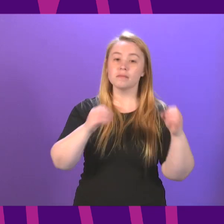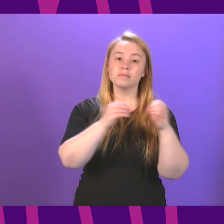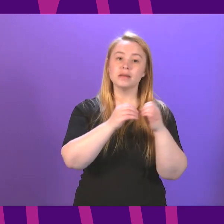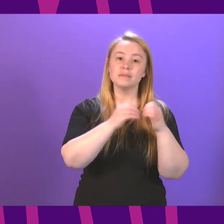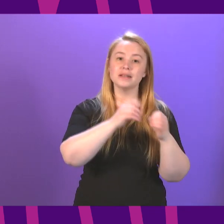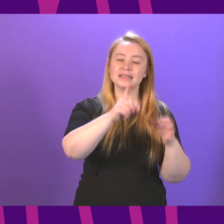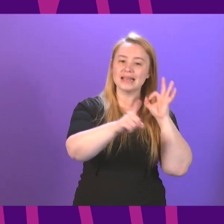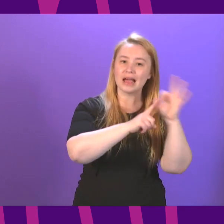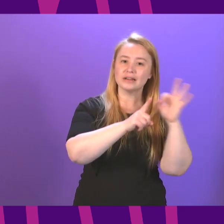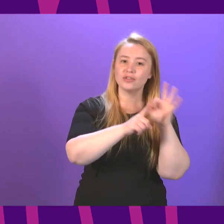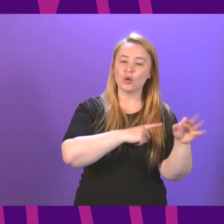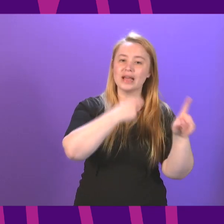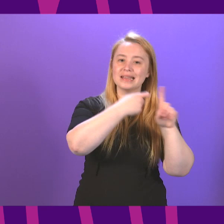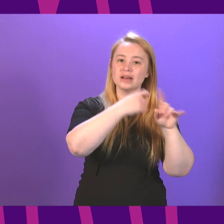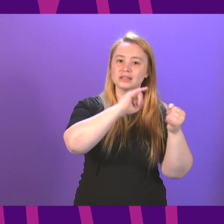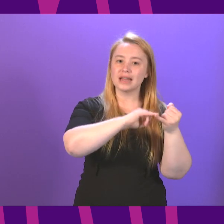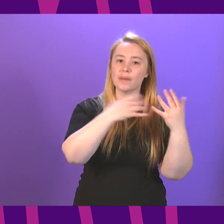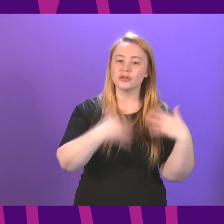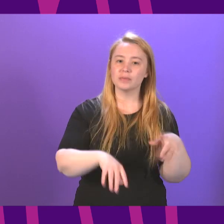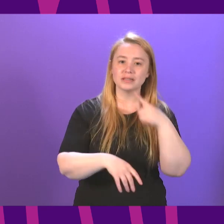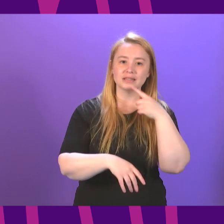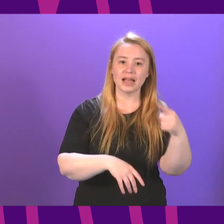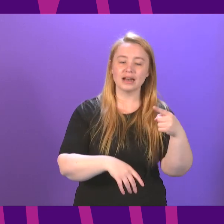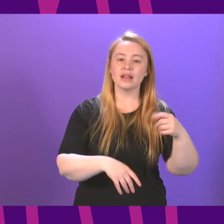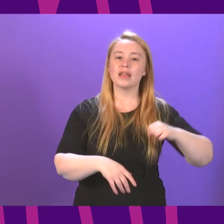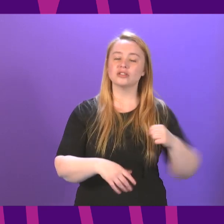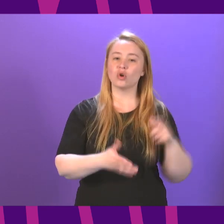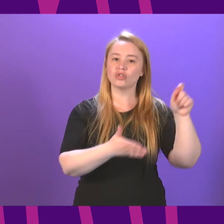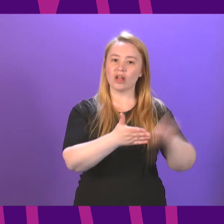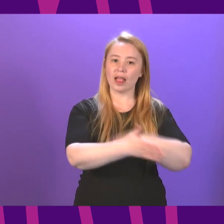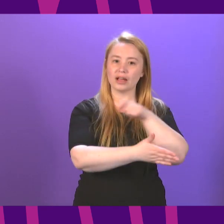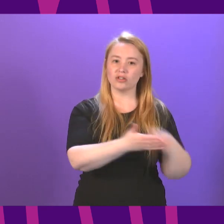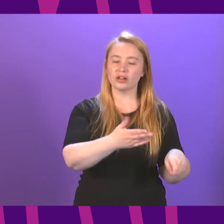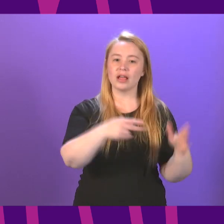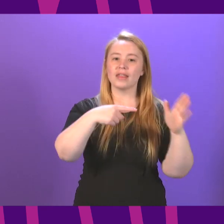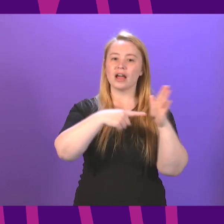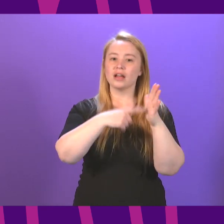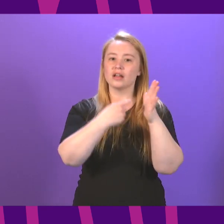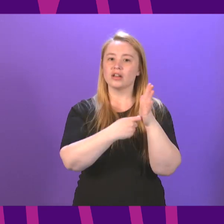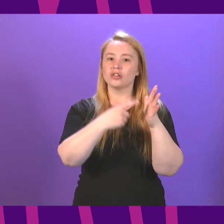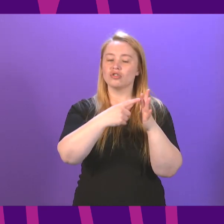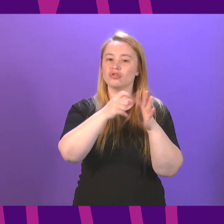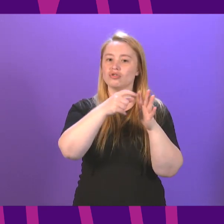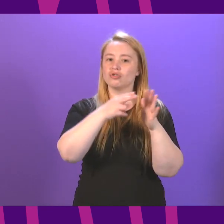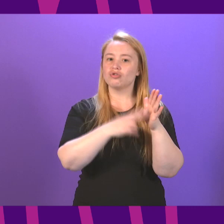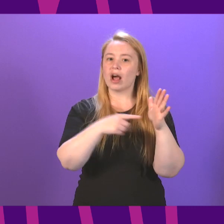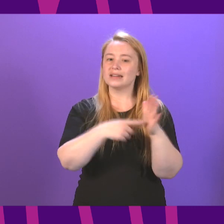Starmer has claimed that in the forthcoming Scottish Parliament election Trident is not on the ballot paper, because it is not a matter for Holyrood.